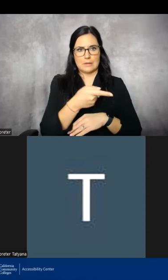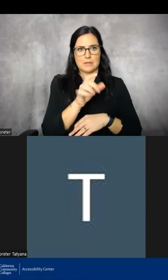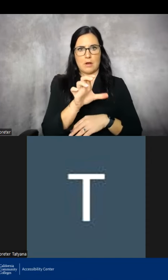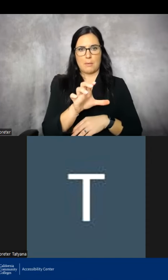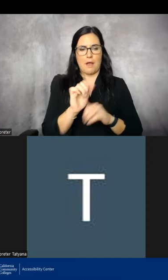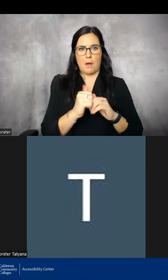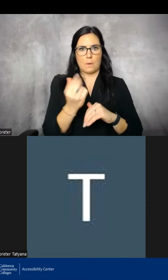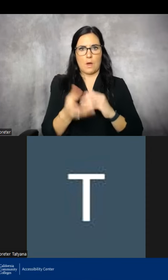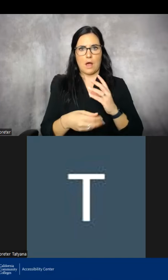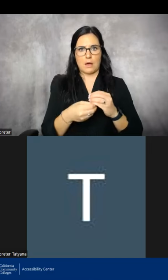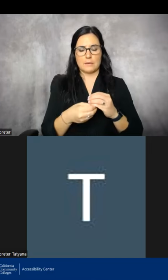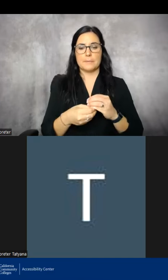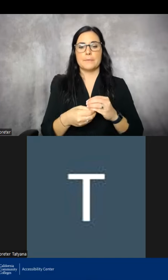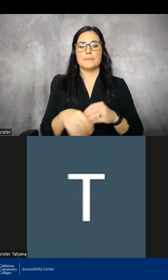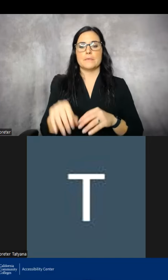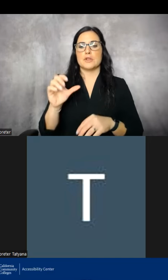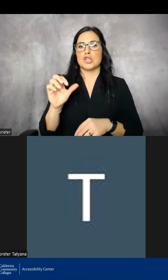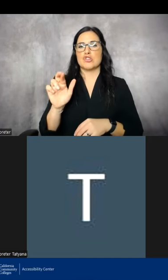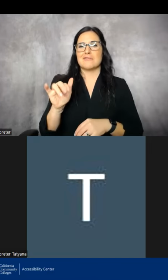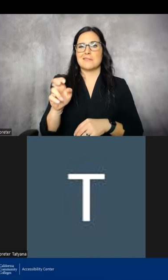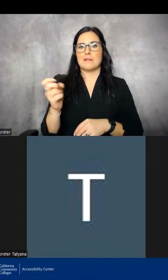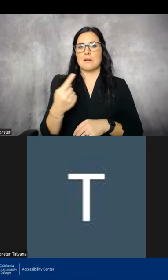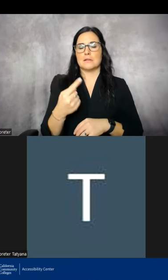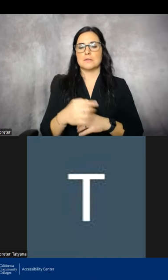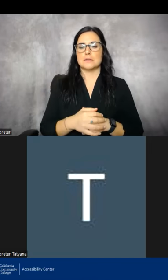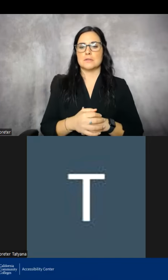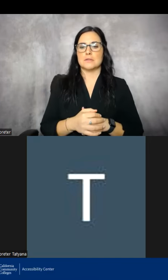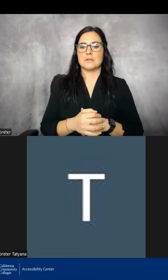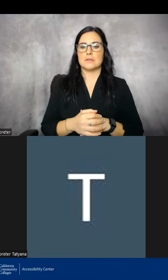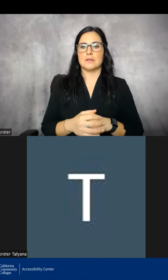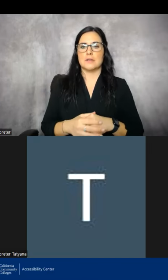That's Karen asking and I apologize if I don't spell the name correctly.